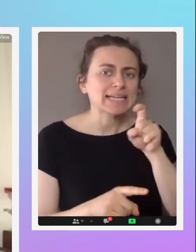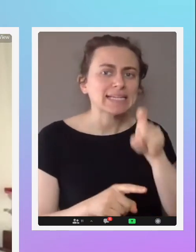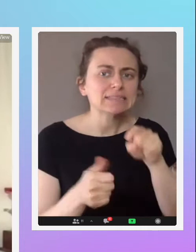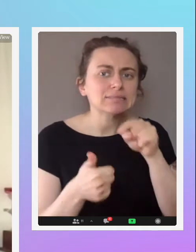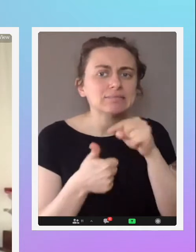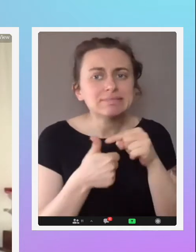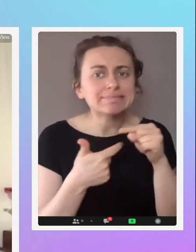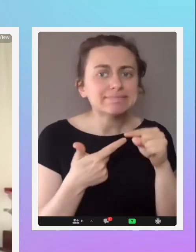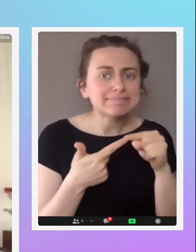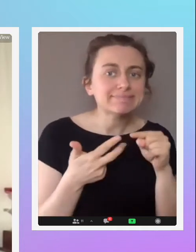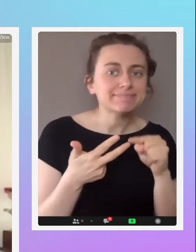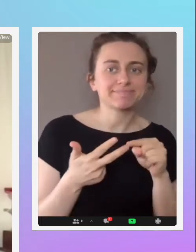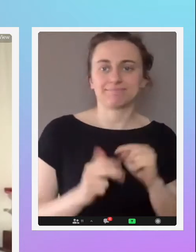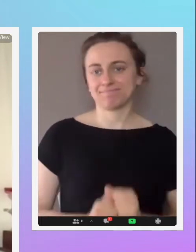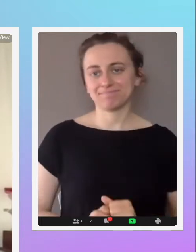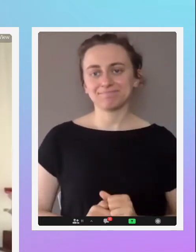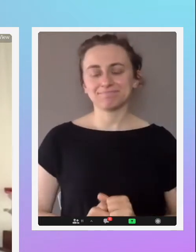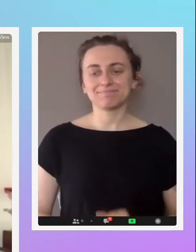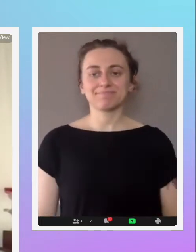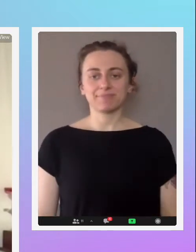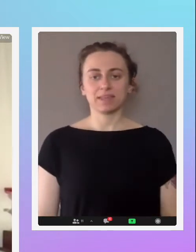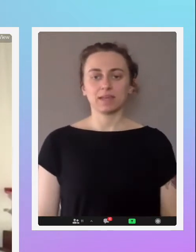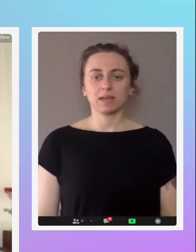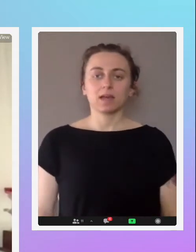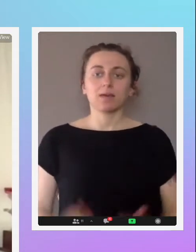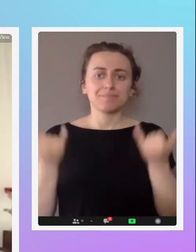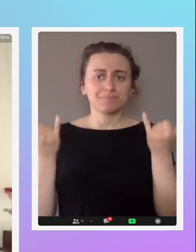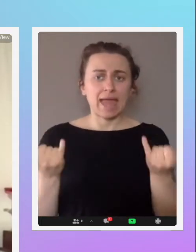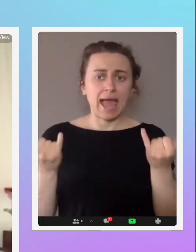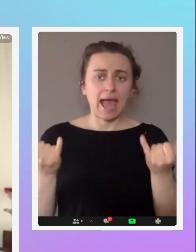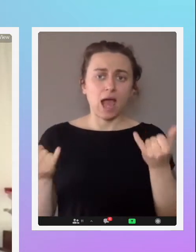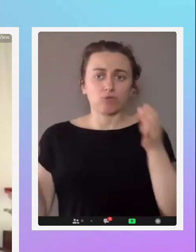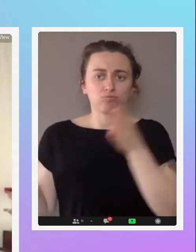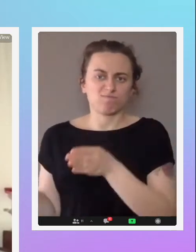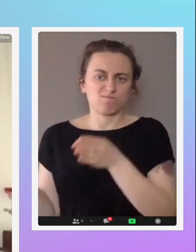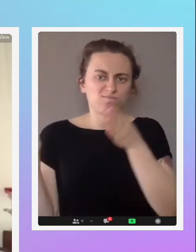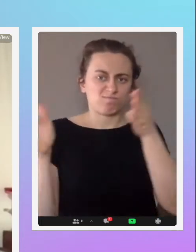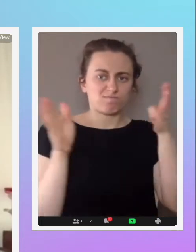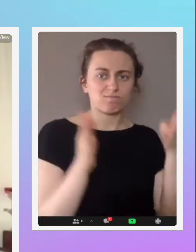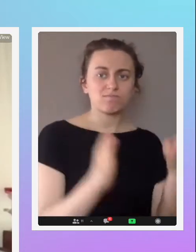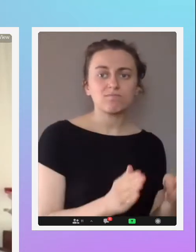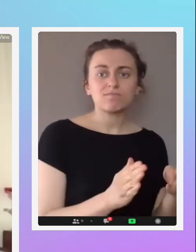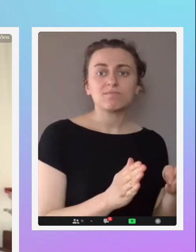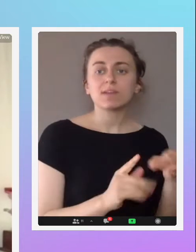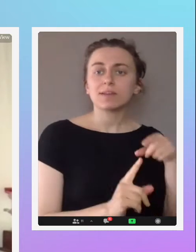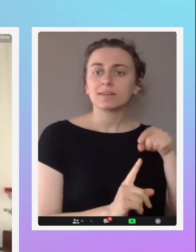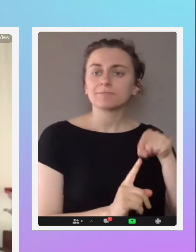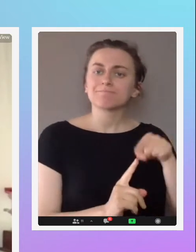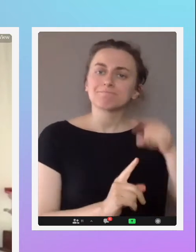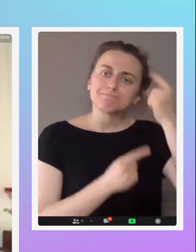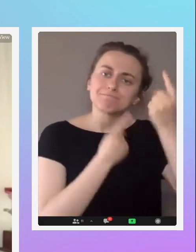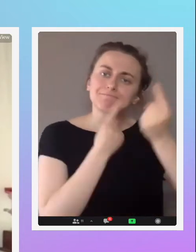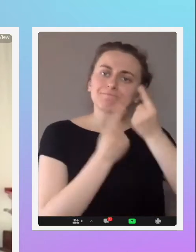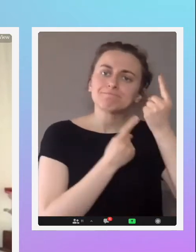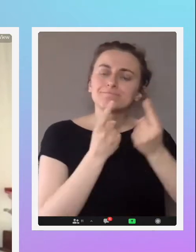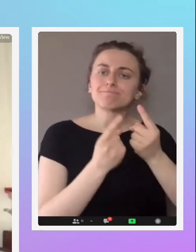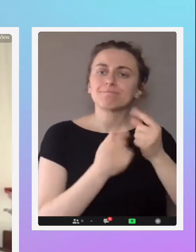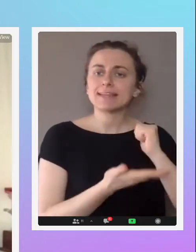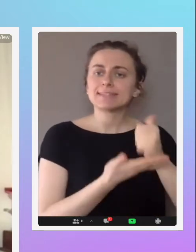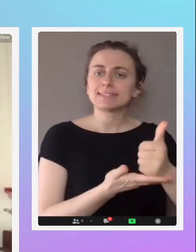I wanna switch now to thinking more about the design of a assistive technology for a moment.